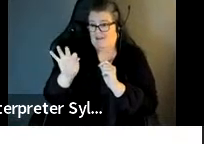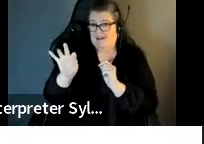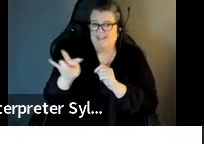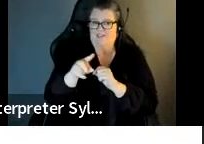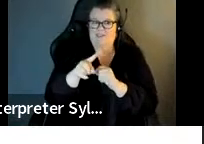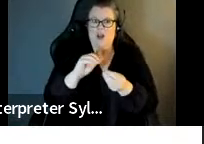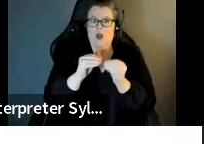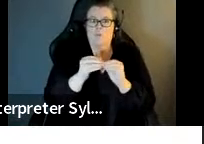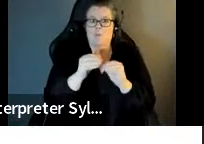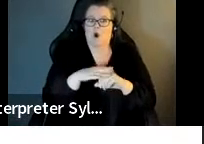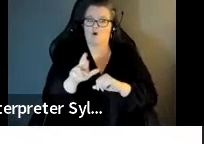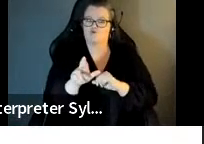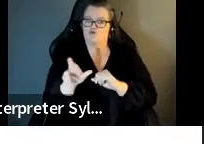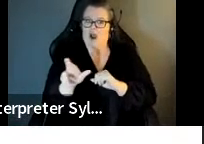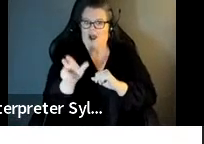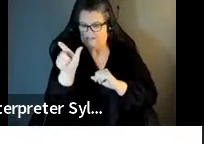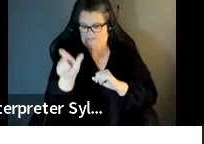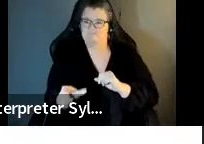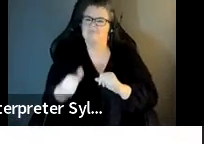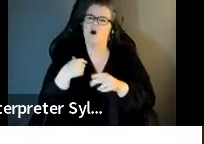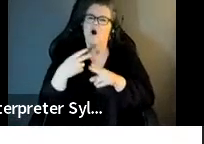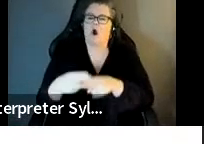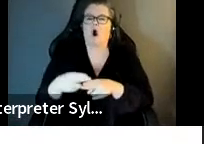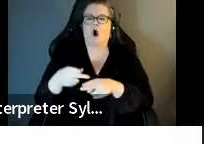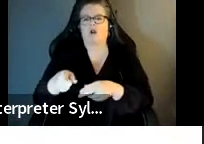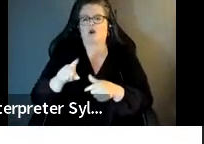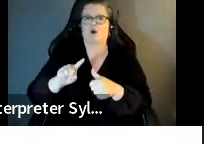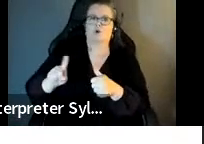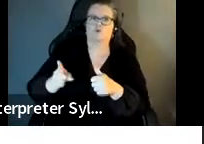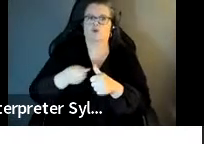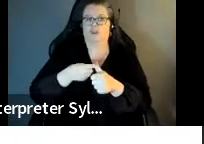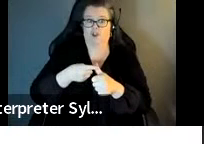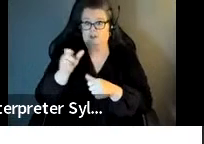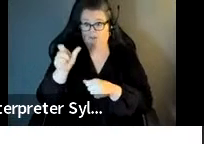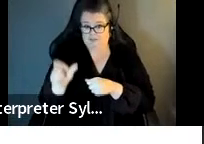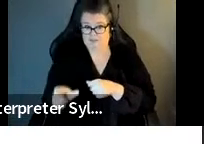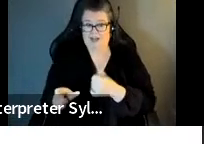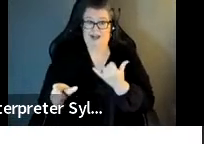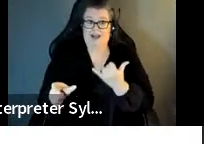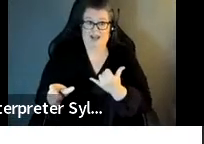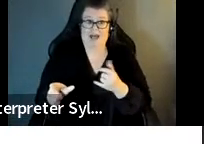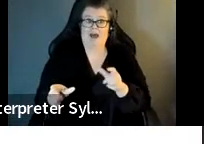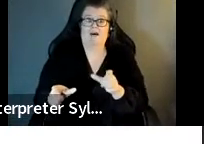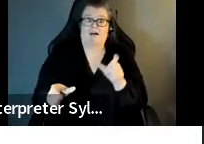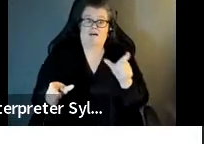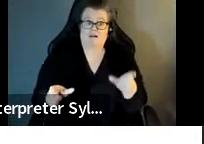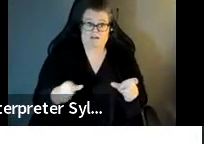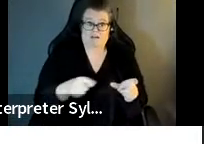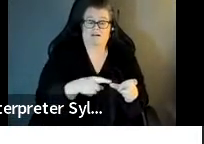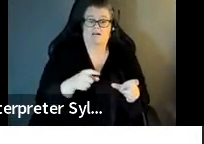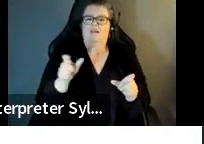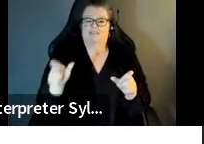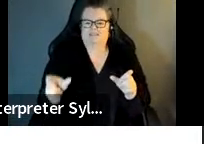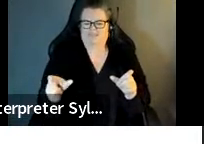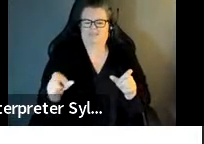The table on the right shows you the proportions from this national sample, from the '94-97